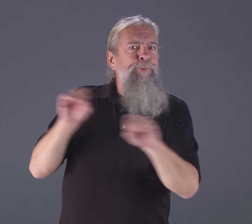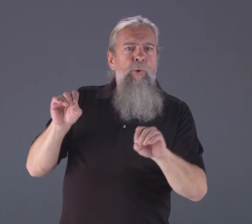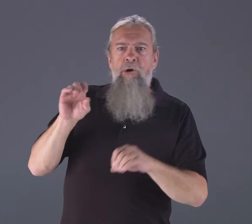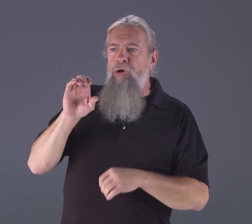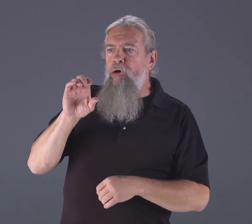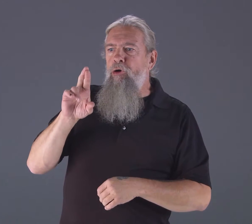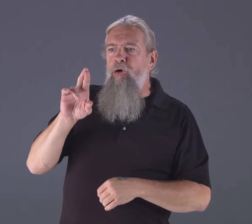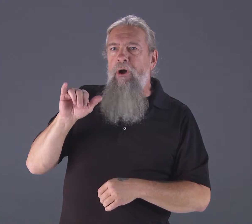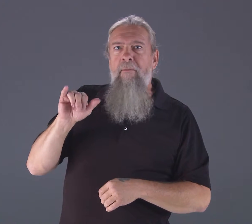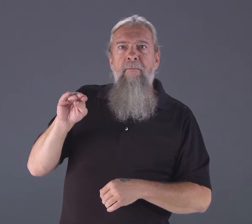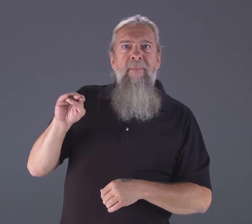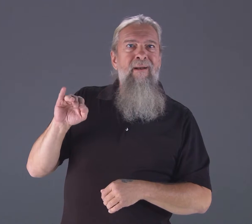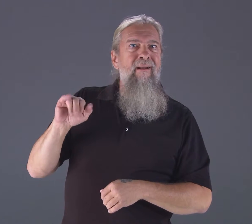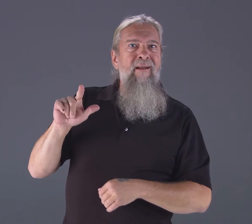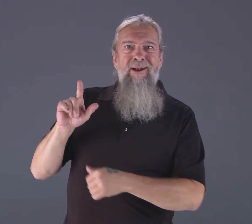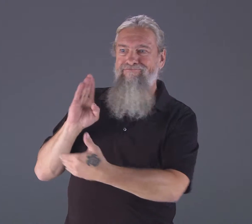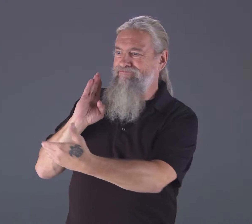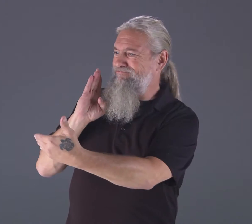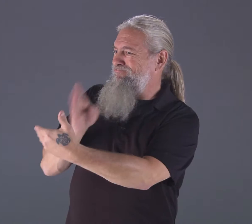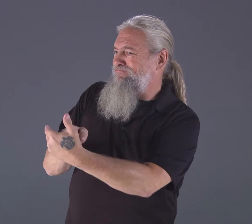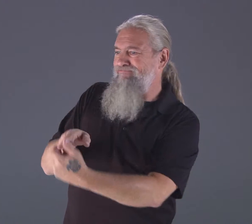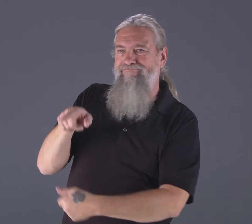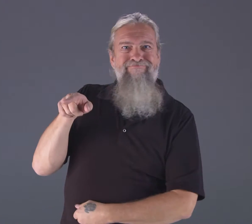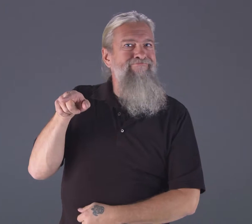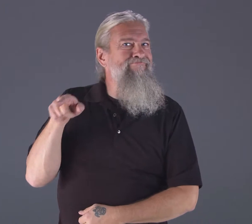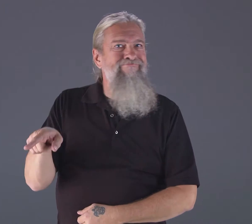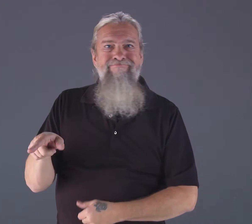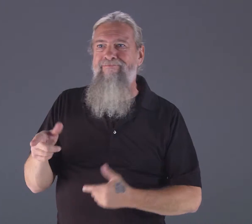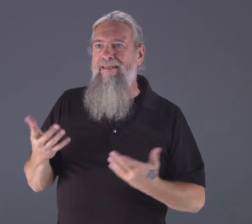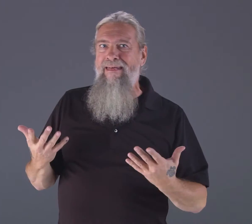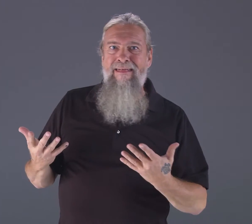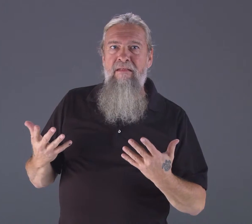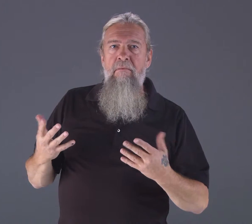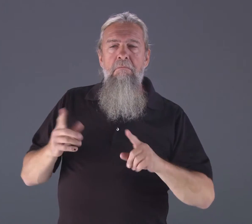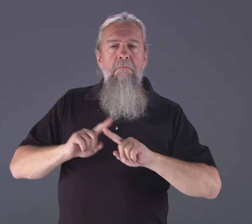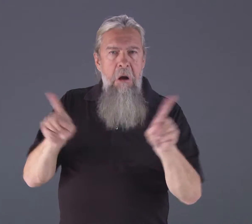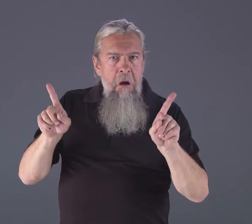If there is not a criminal case against the abuser but you need protection,